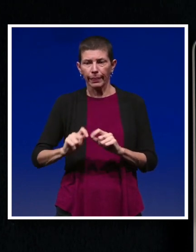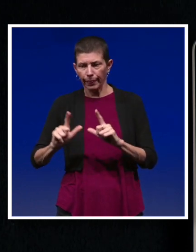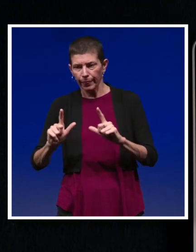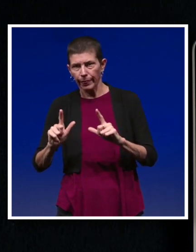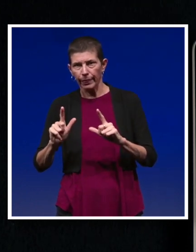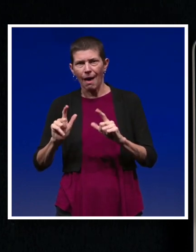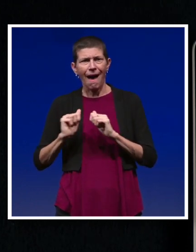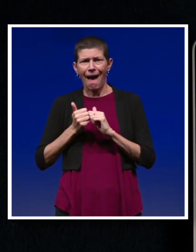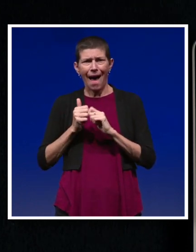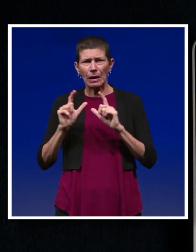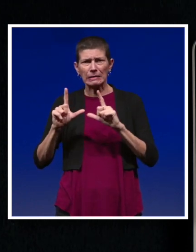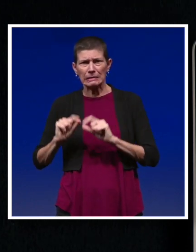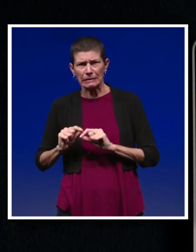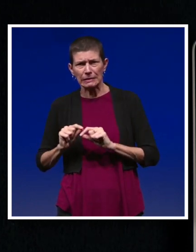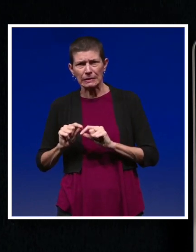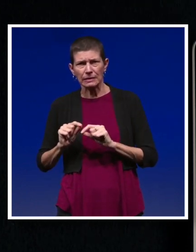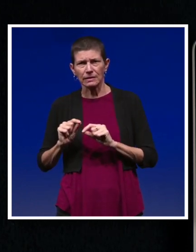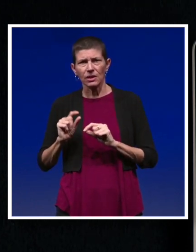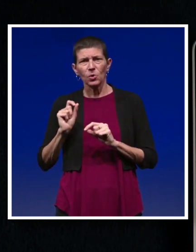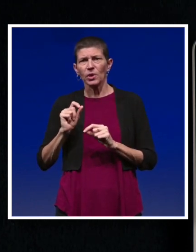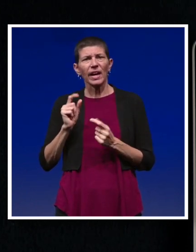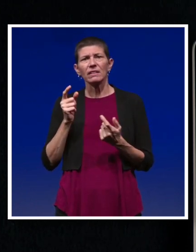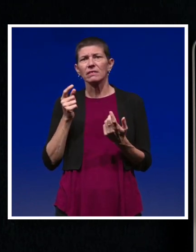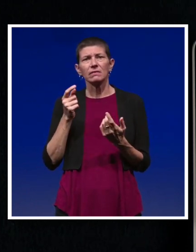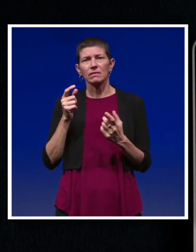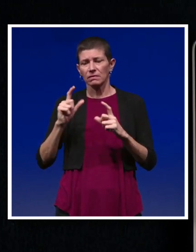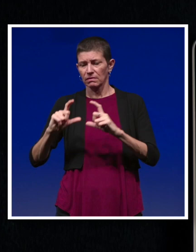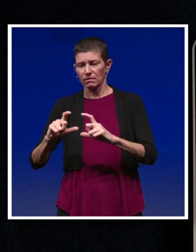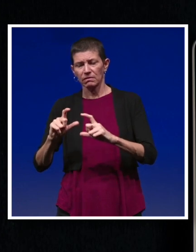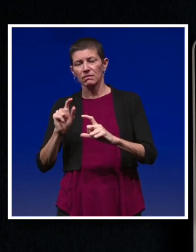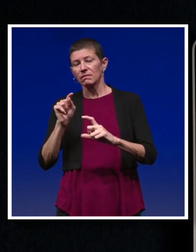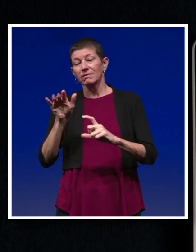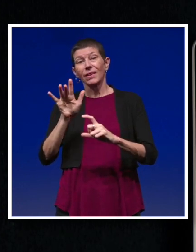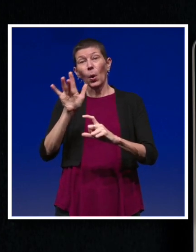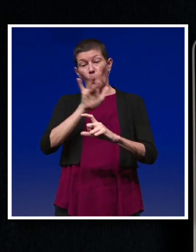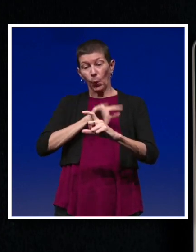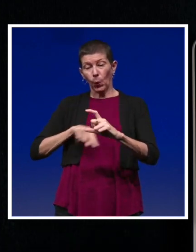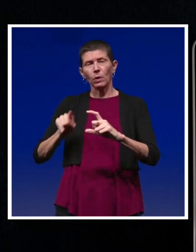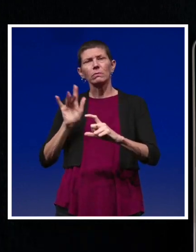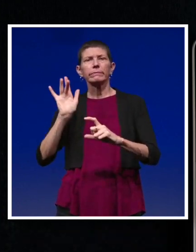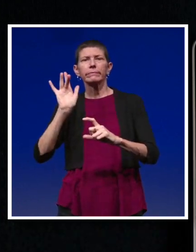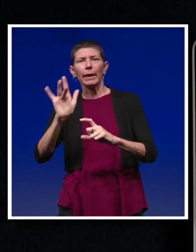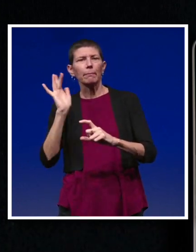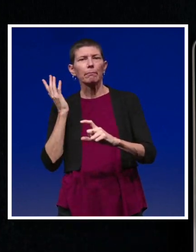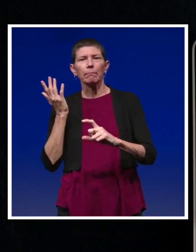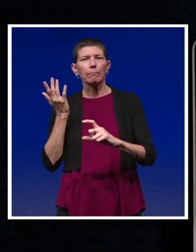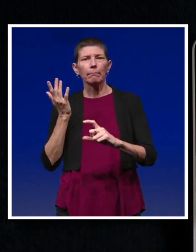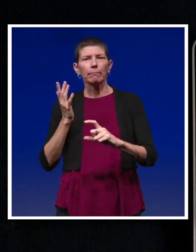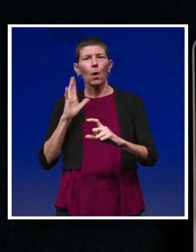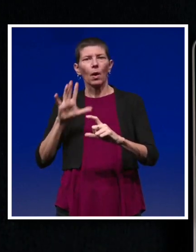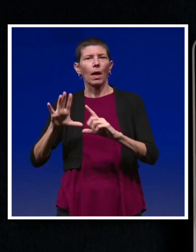If you open this by accident, you can escape it by pressing or tapping in the empty space around it.